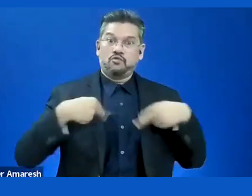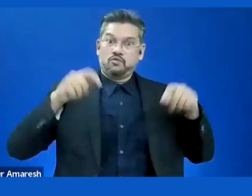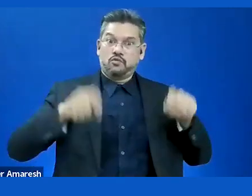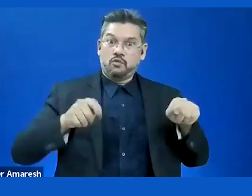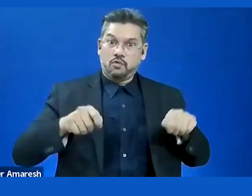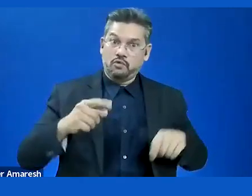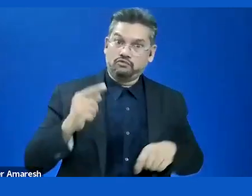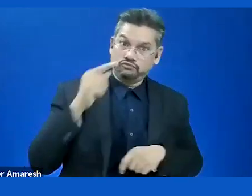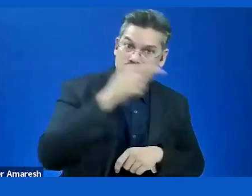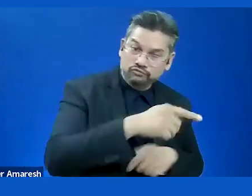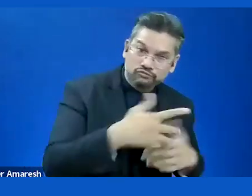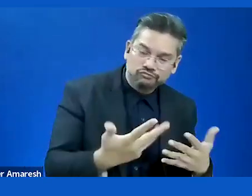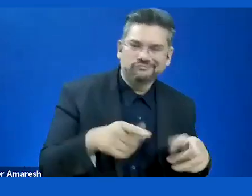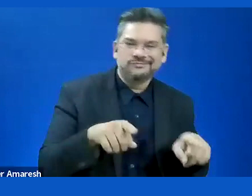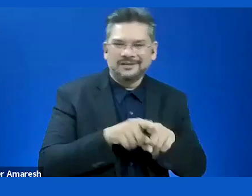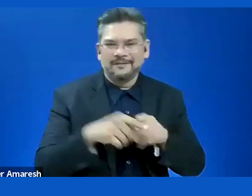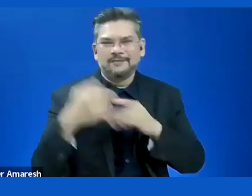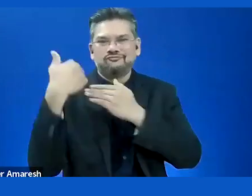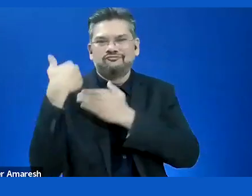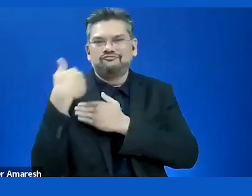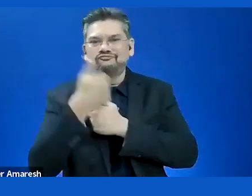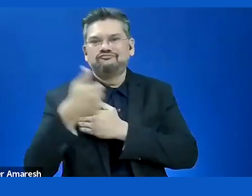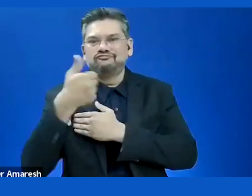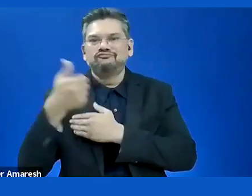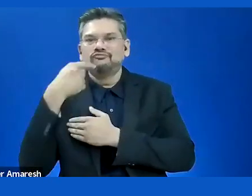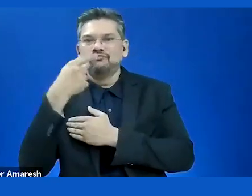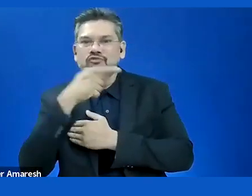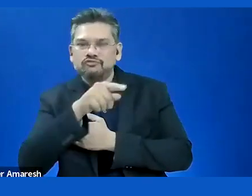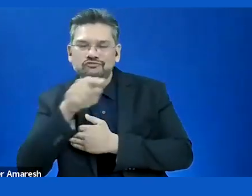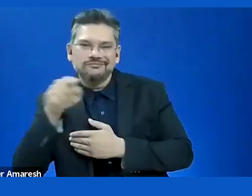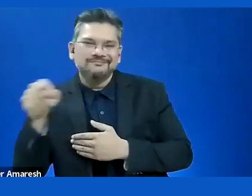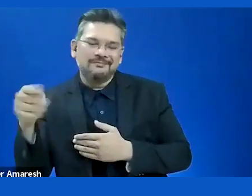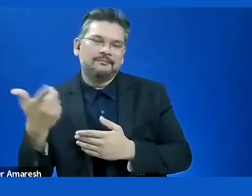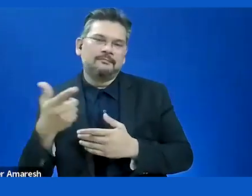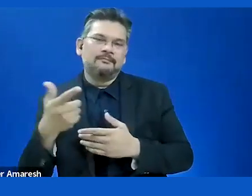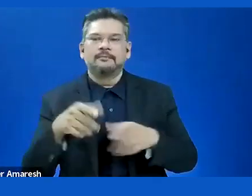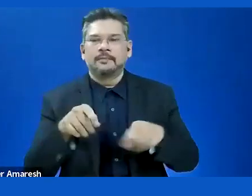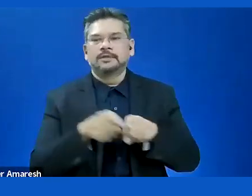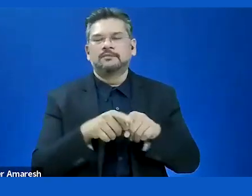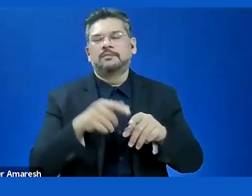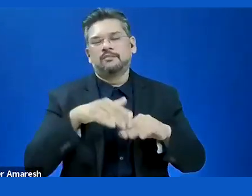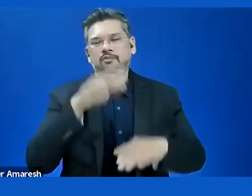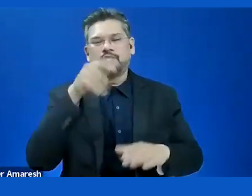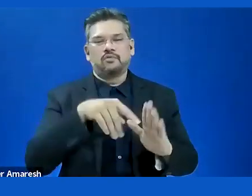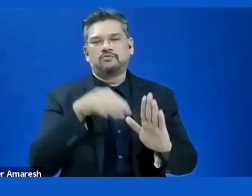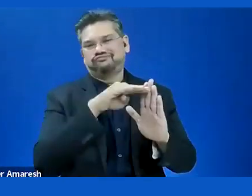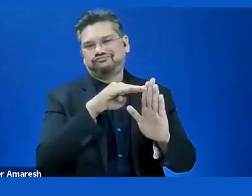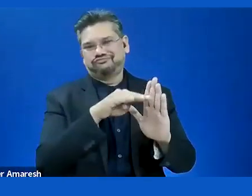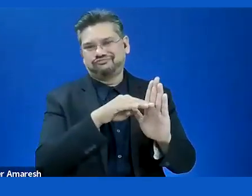That is a big different approach. It is a market Directive, like the accessibility Directive or